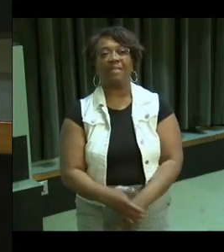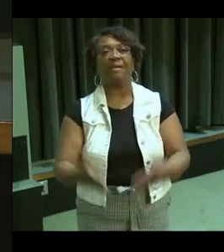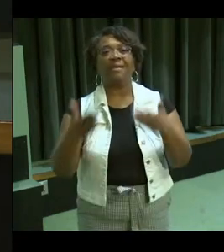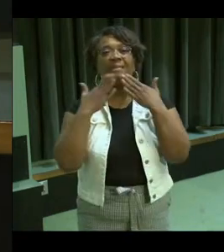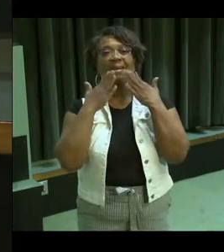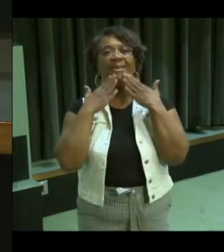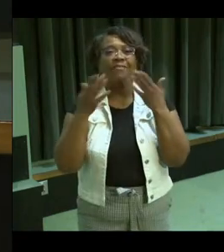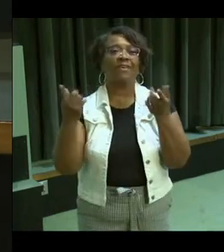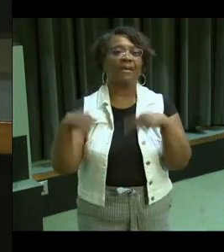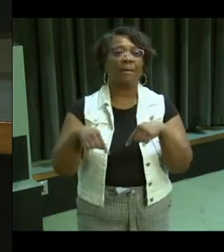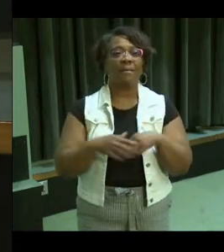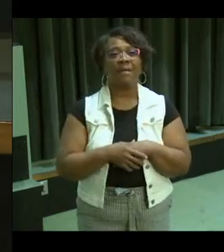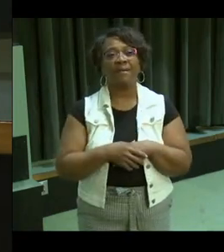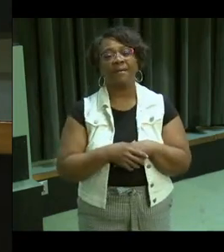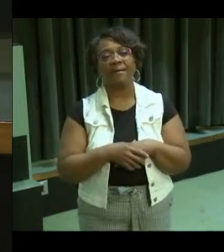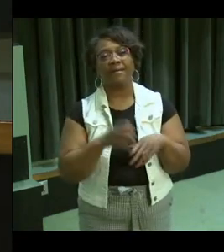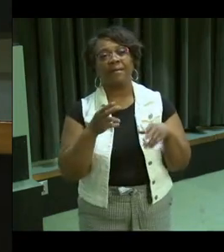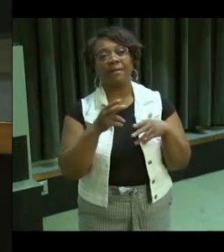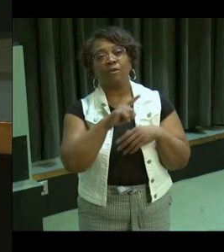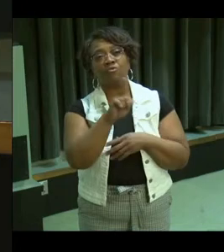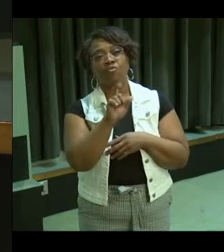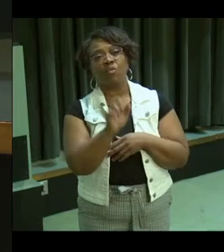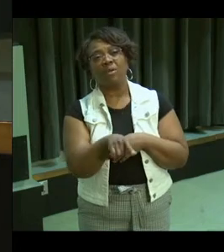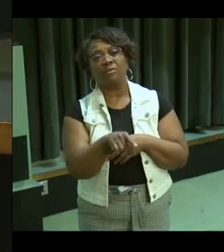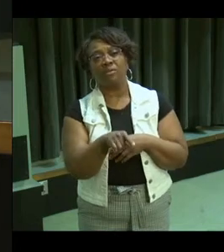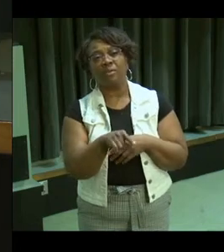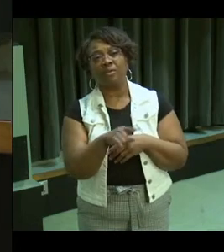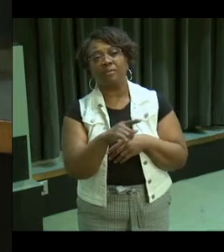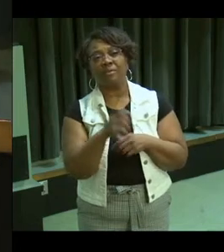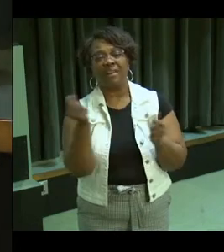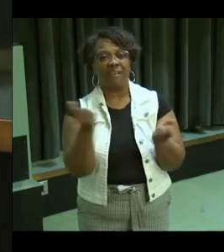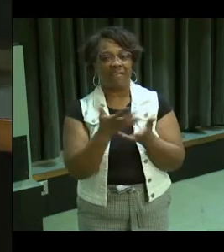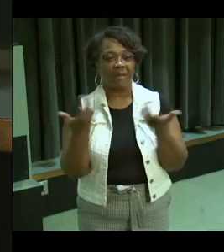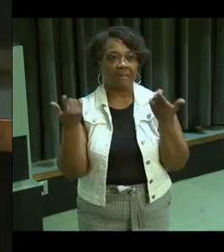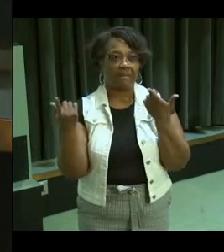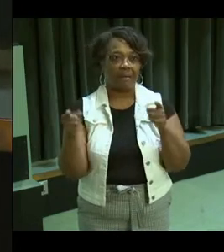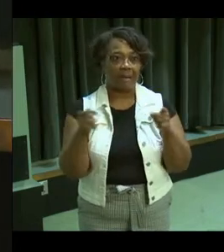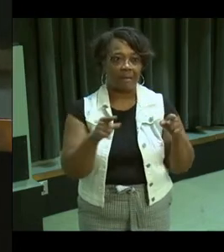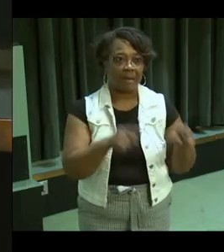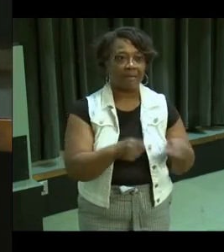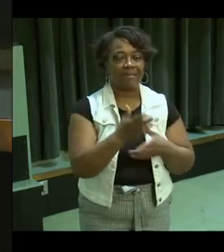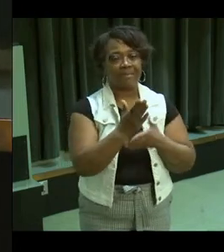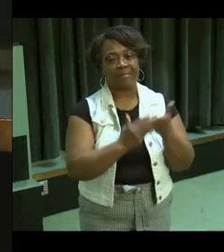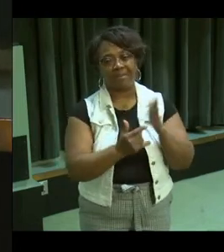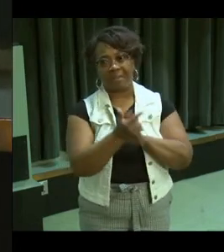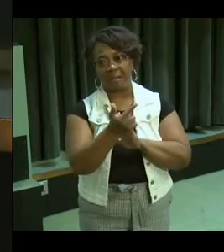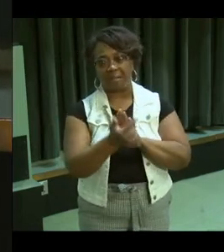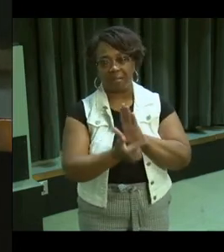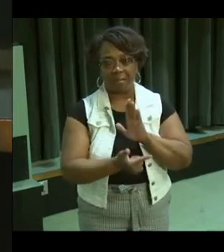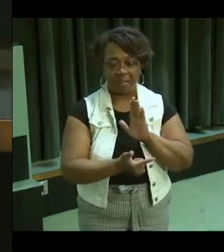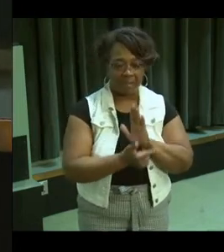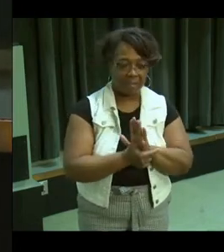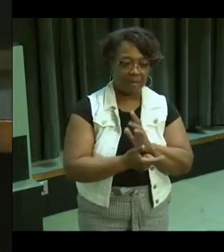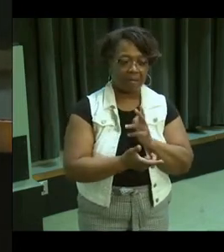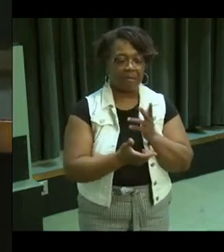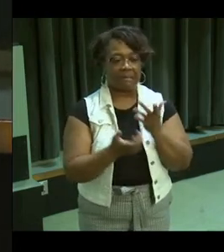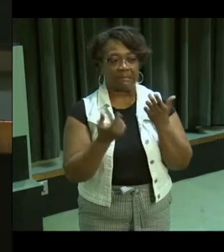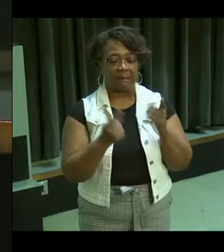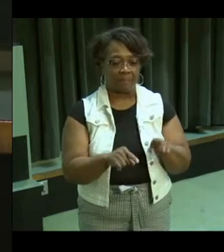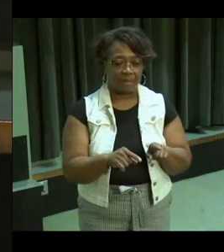And thank you for coming, just a question with with, with everything that's happening and